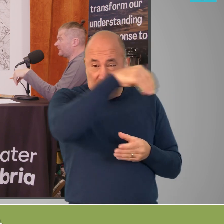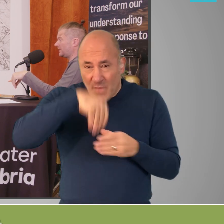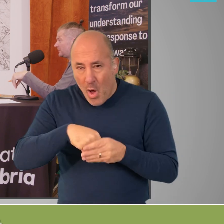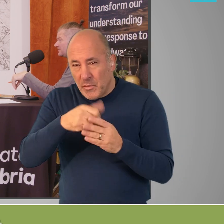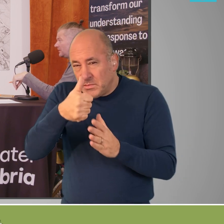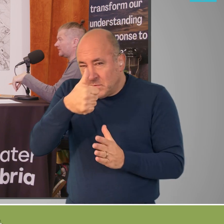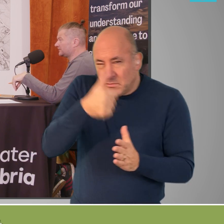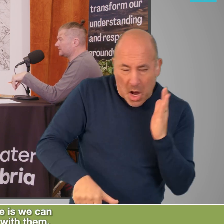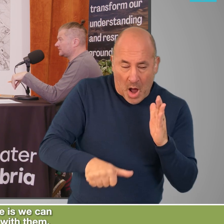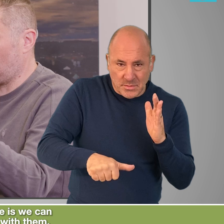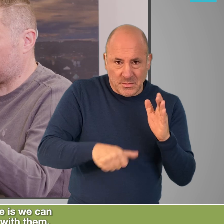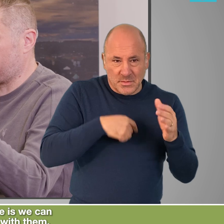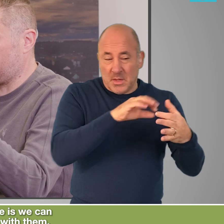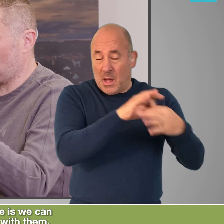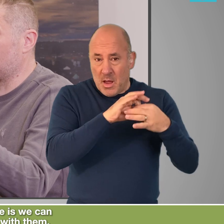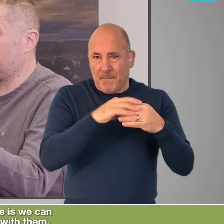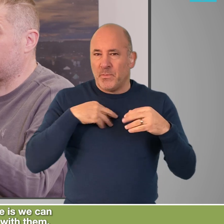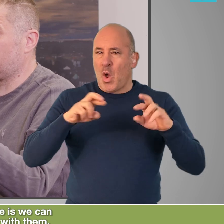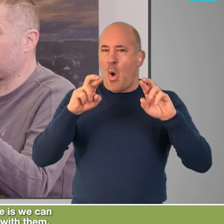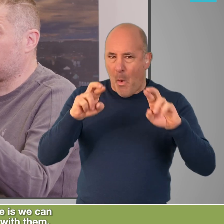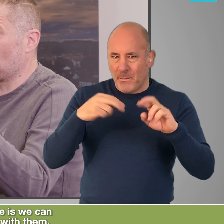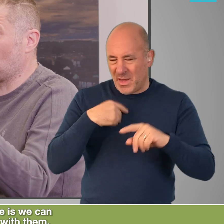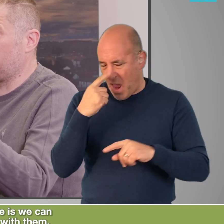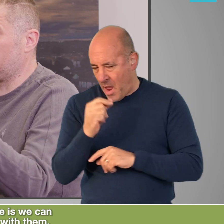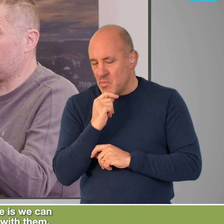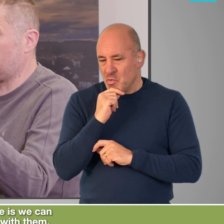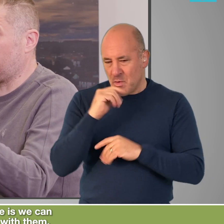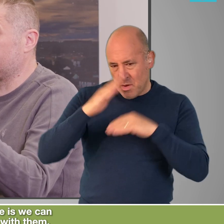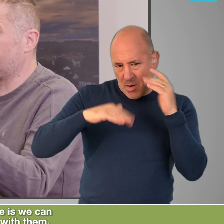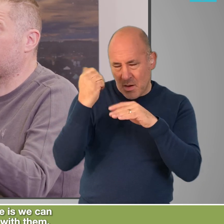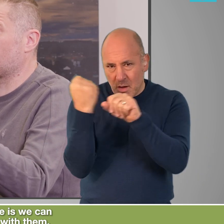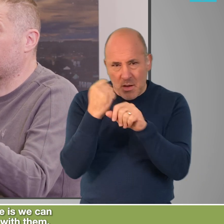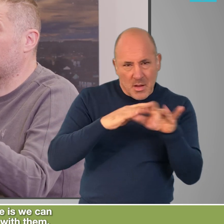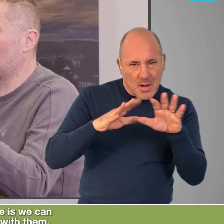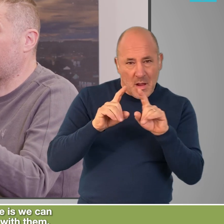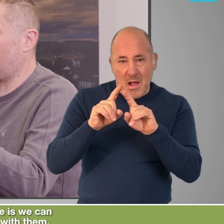very start, what I'm hoping here is we can develop something with them,